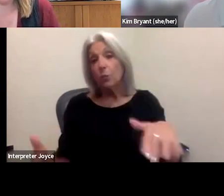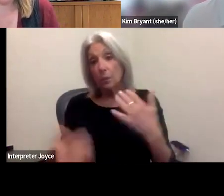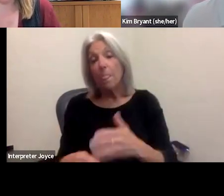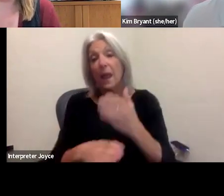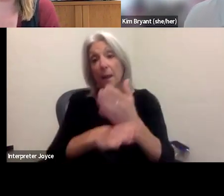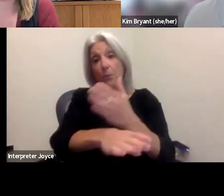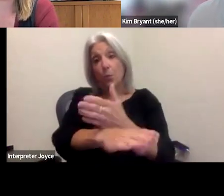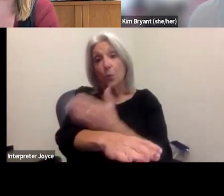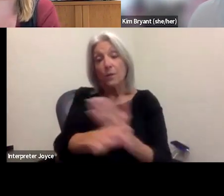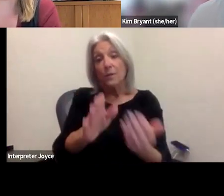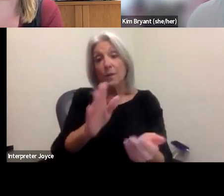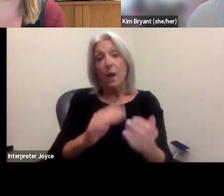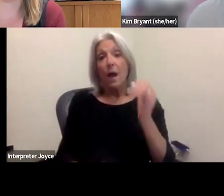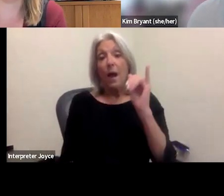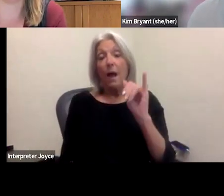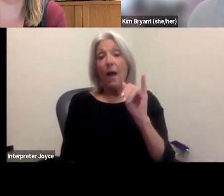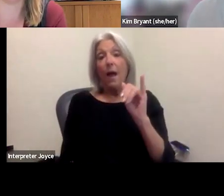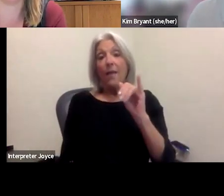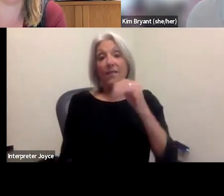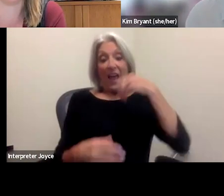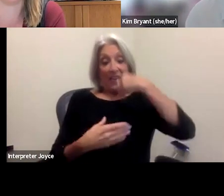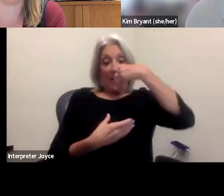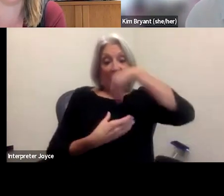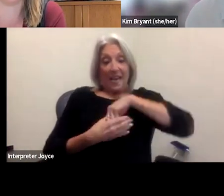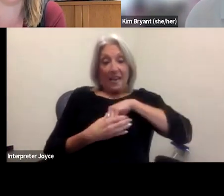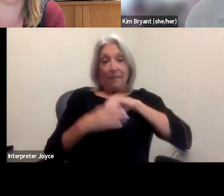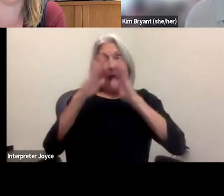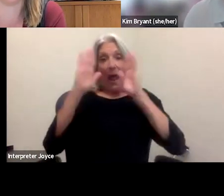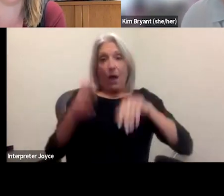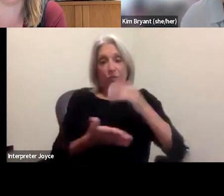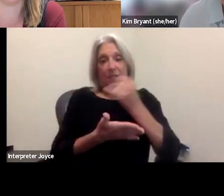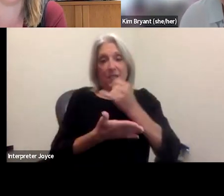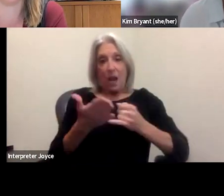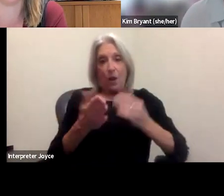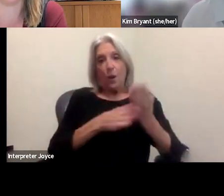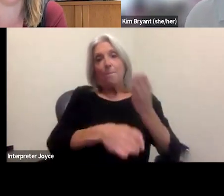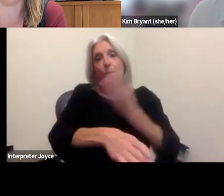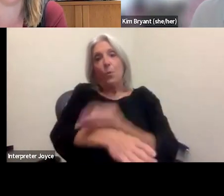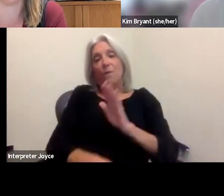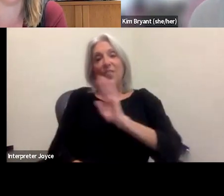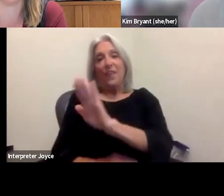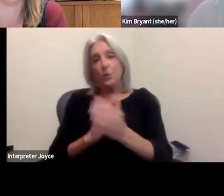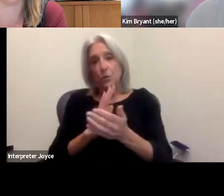and the experience of our in-house designers and researchers. And that will allow them to start educating and coaching